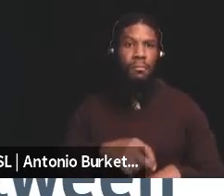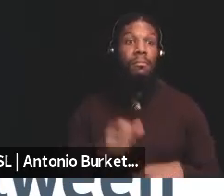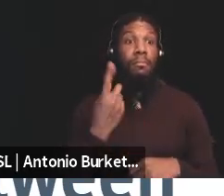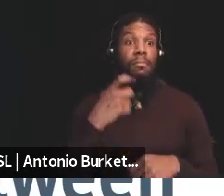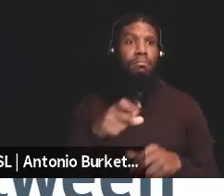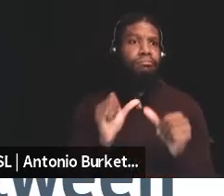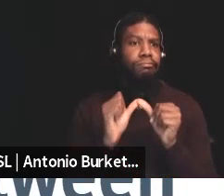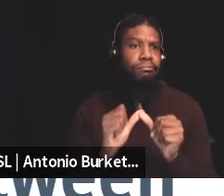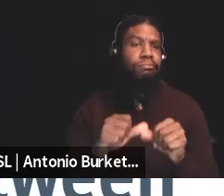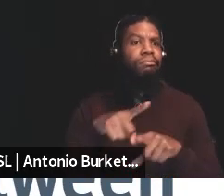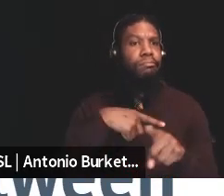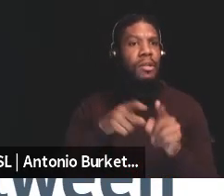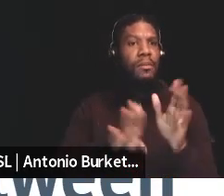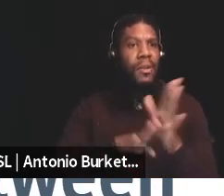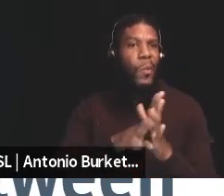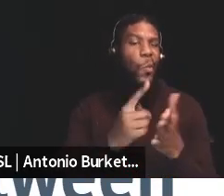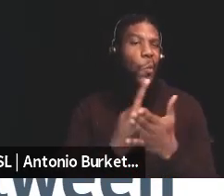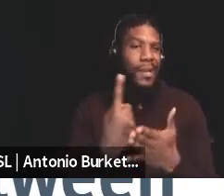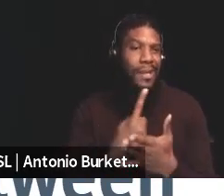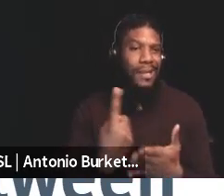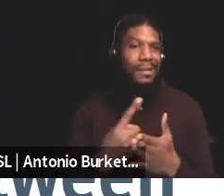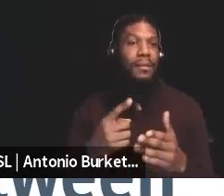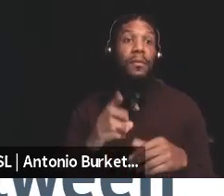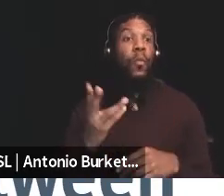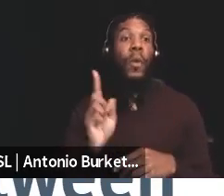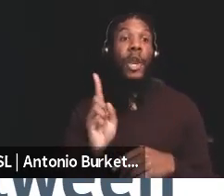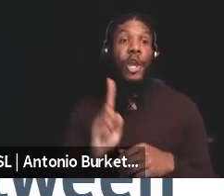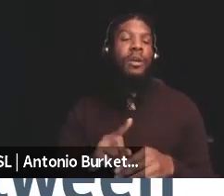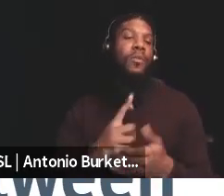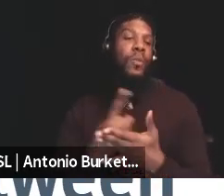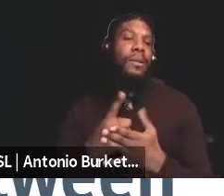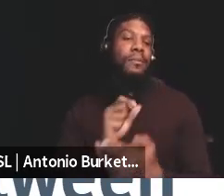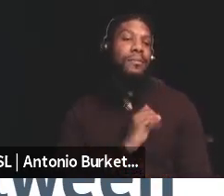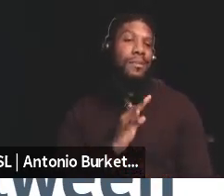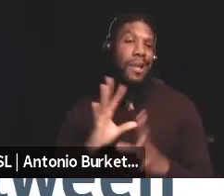my tutors weekly during our weekly staff meetings. This gives me a chance to check in with everyone